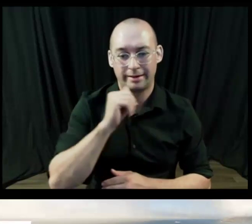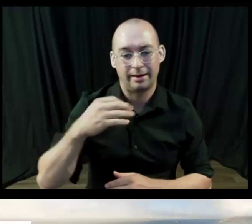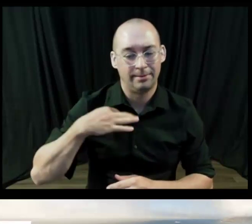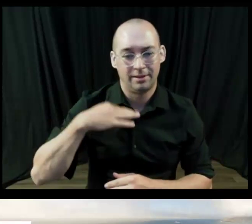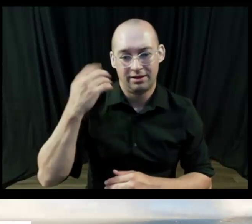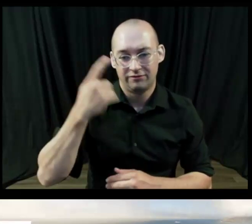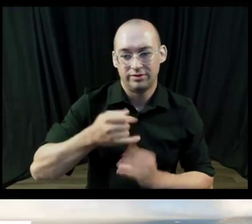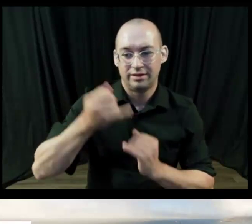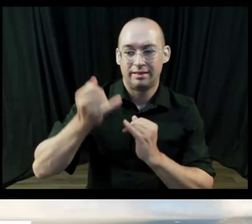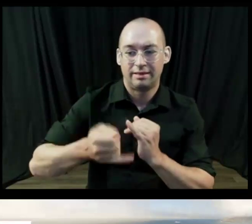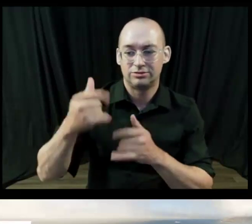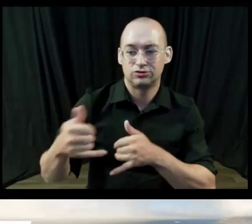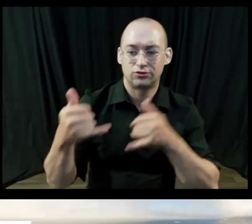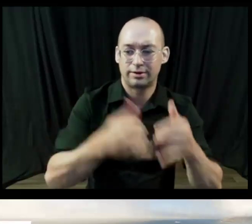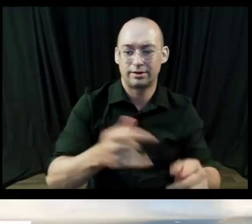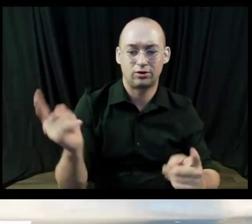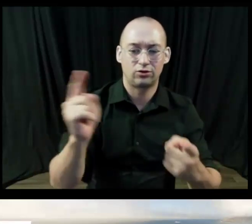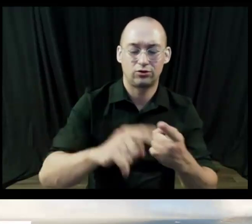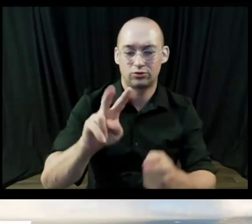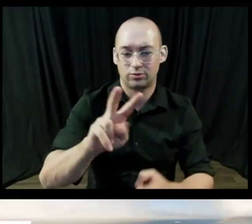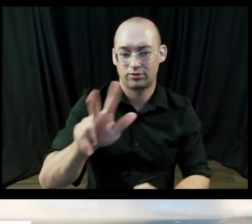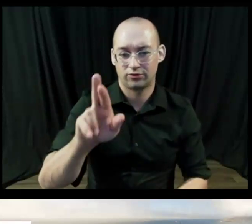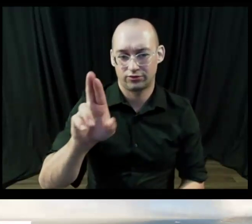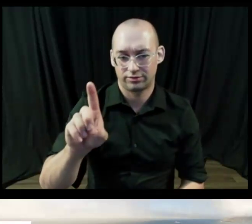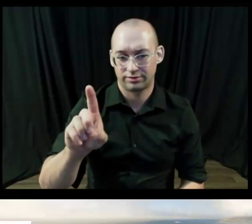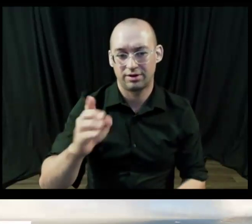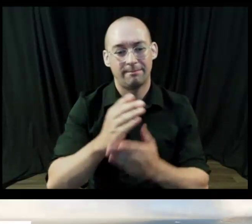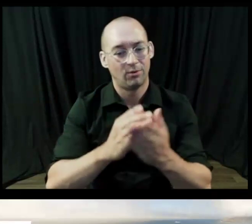closed on the 23rd. part of the challenge, and I think there may be other colleagues